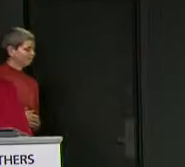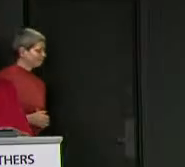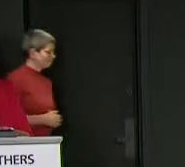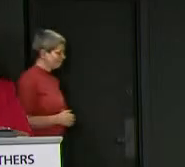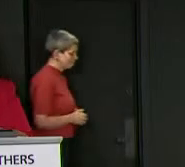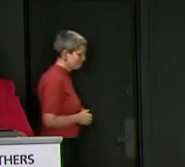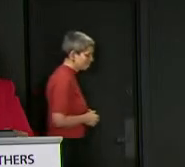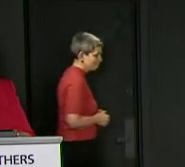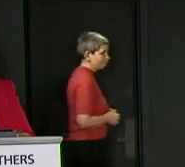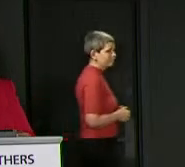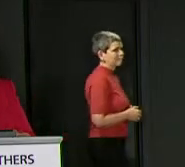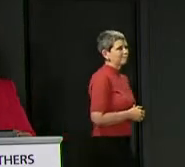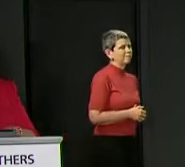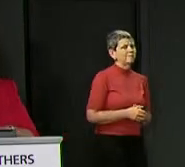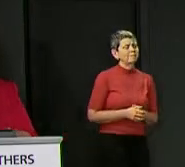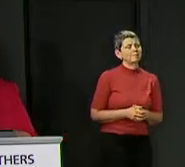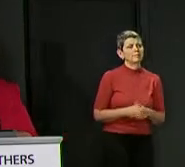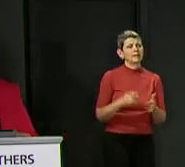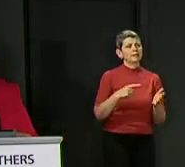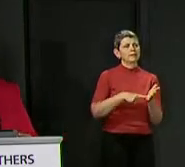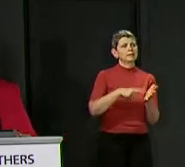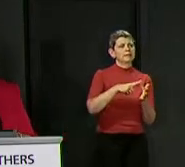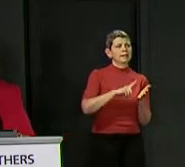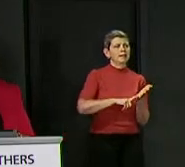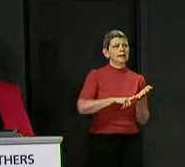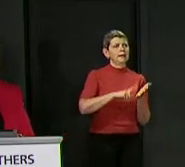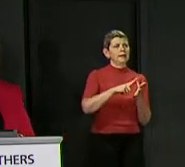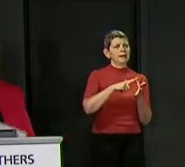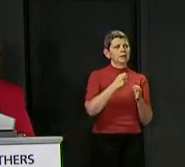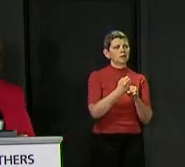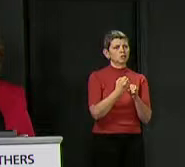Dan Sanderson from The Telegraph.